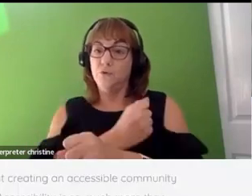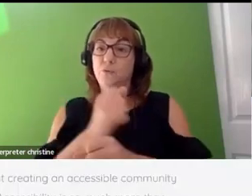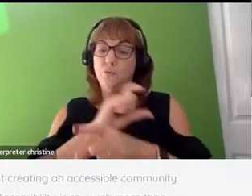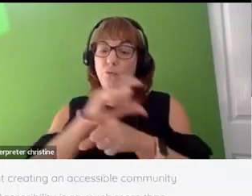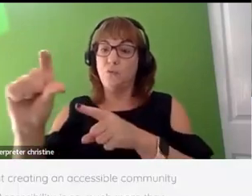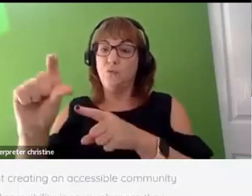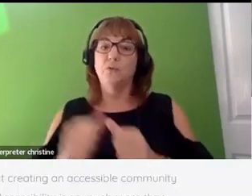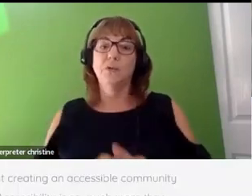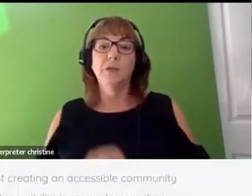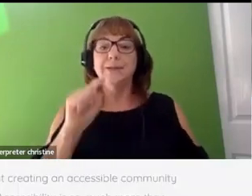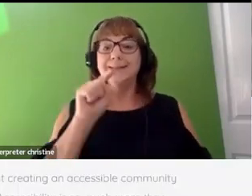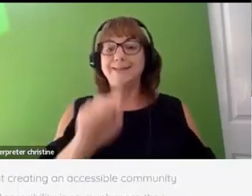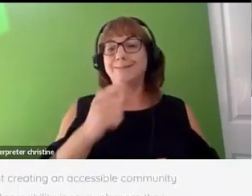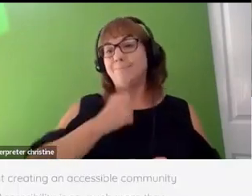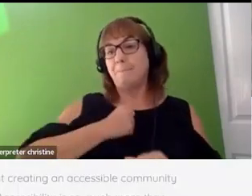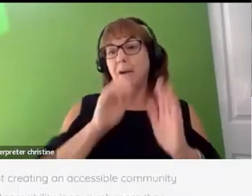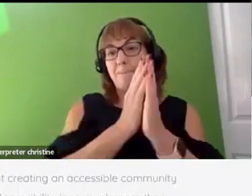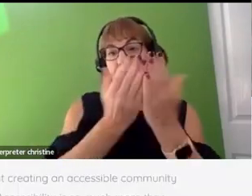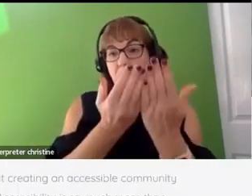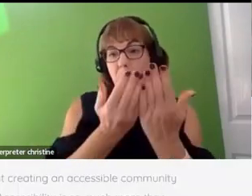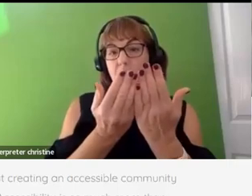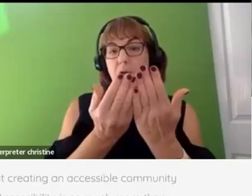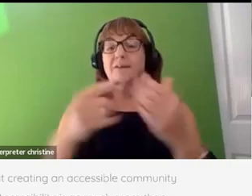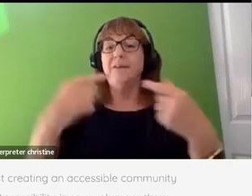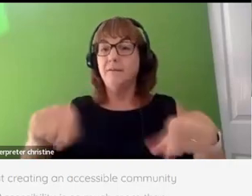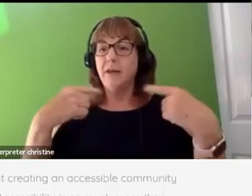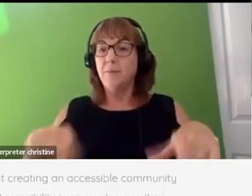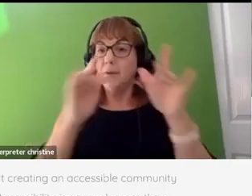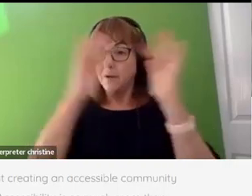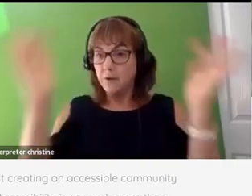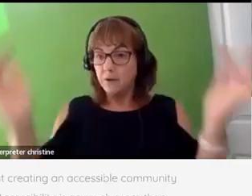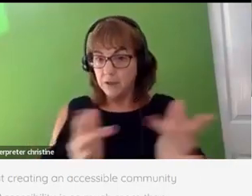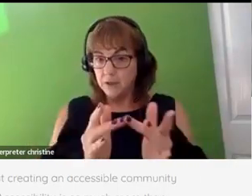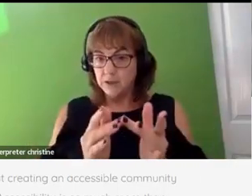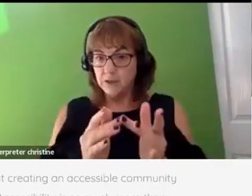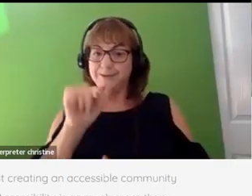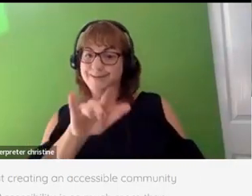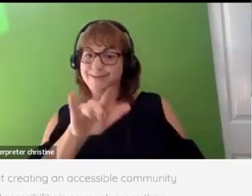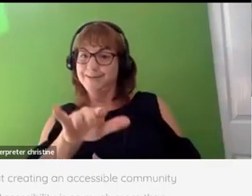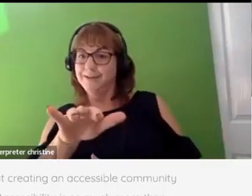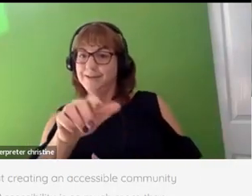this is my book, you can get it online at Growing Hope forward slash books. But yeah